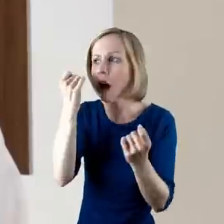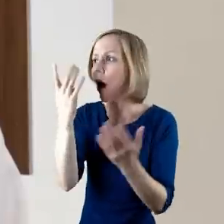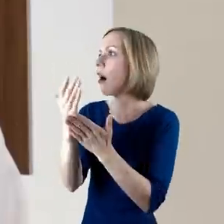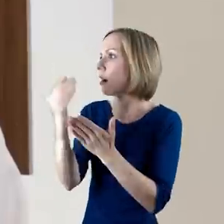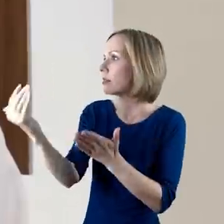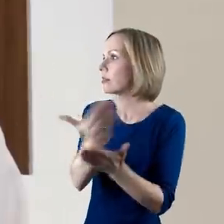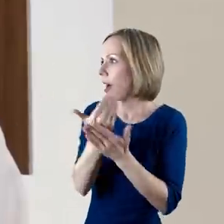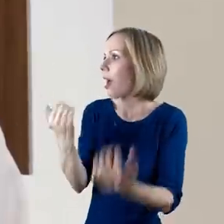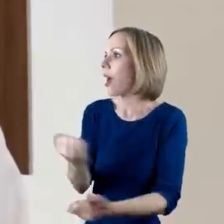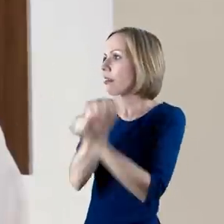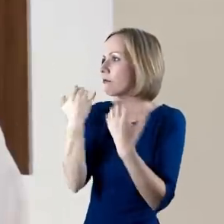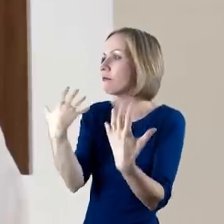(All) Christ, have mercy.